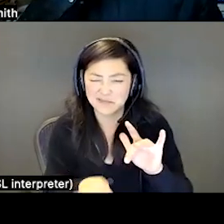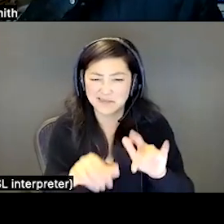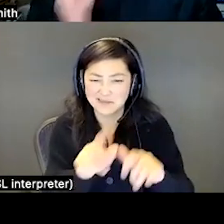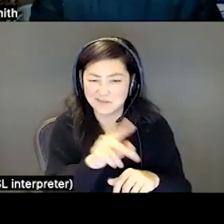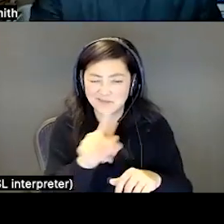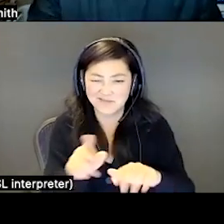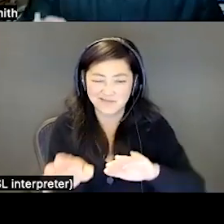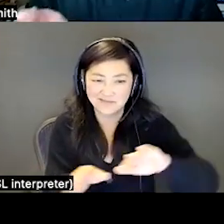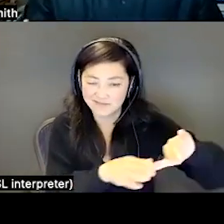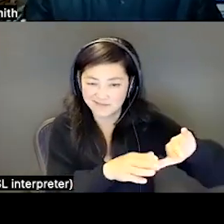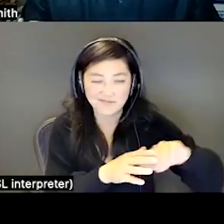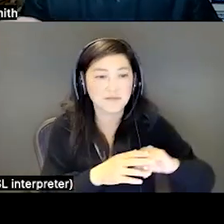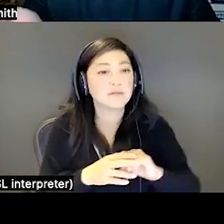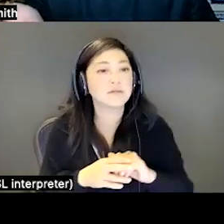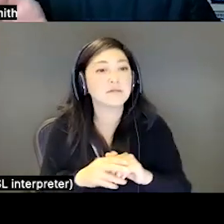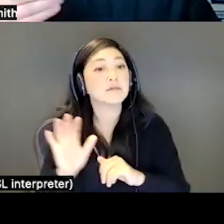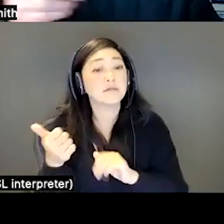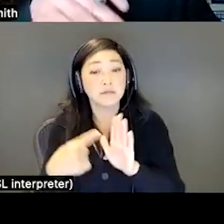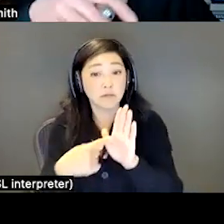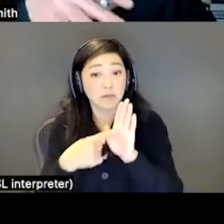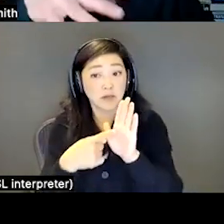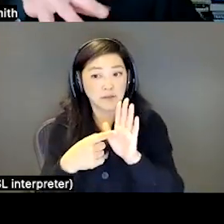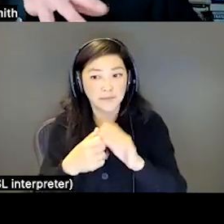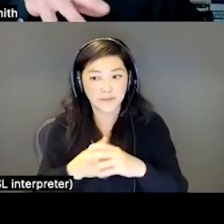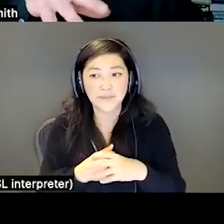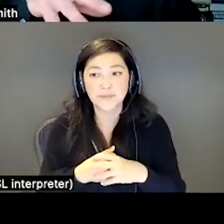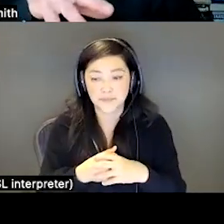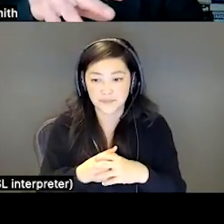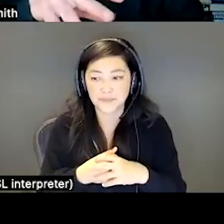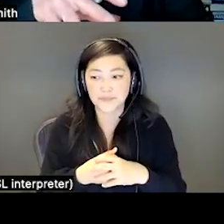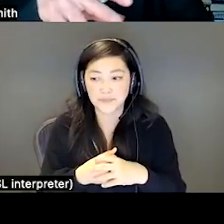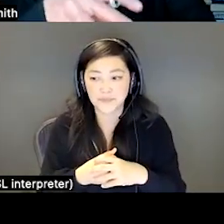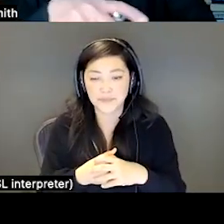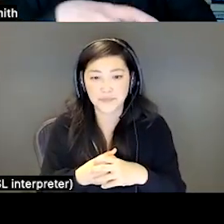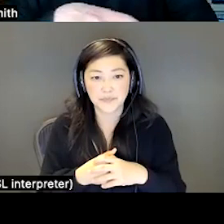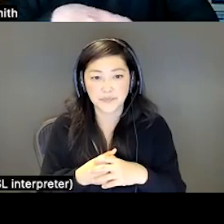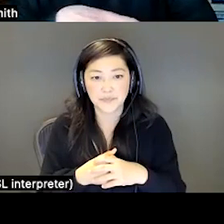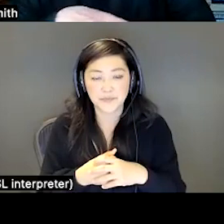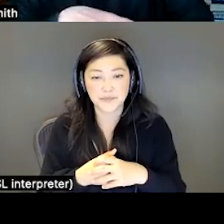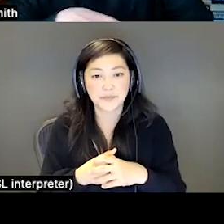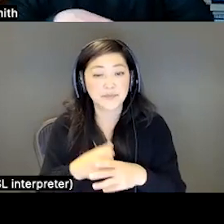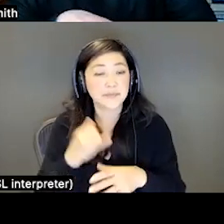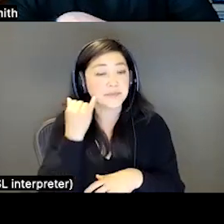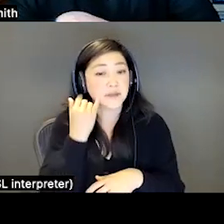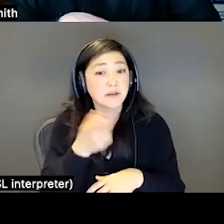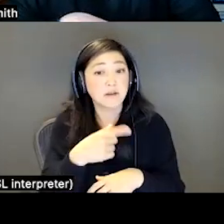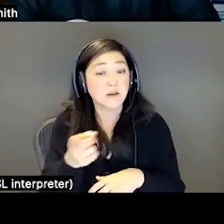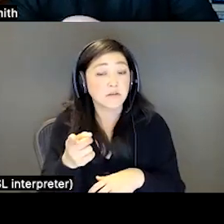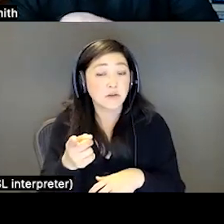Another example. If you were a trainee occupational therapist, for example,